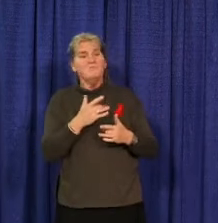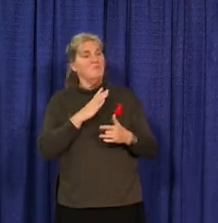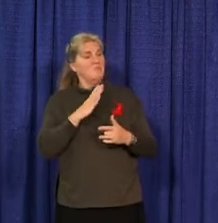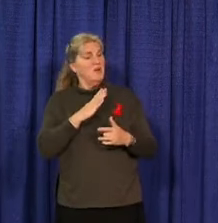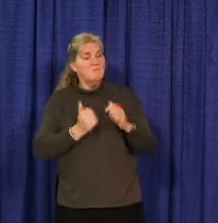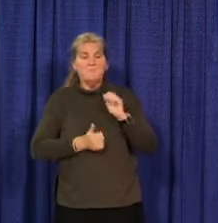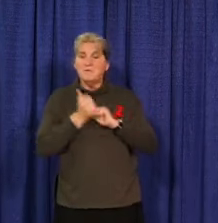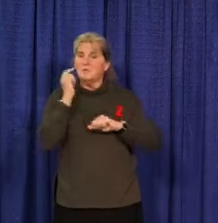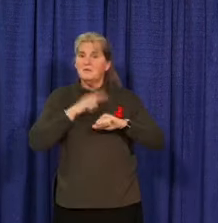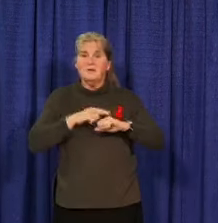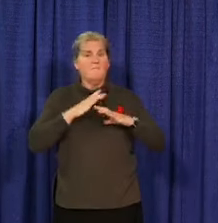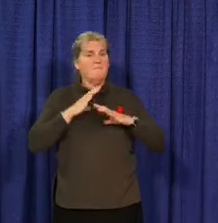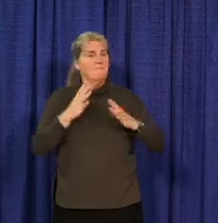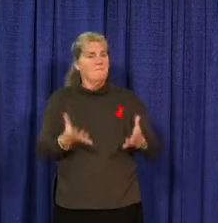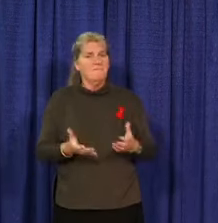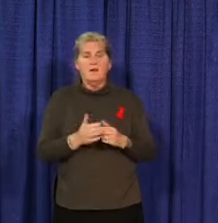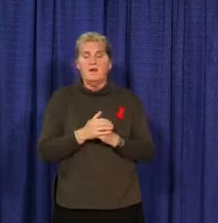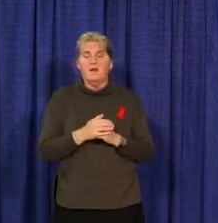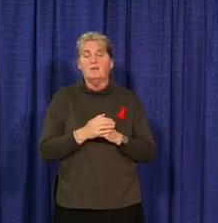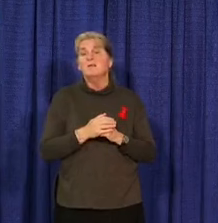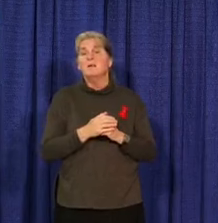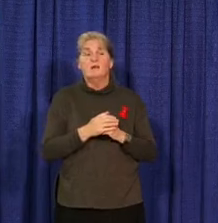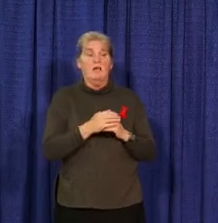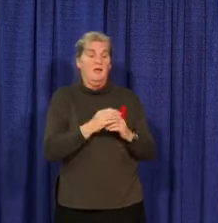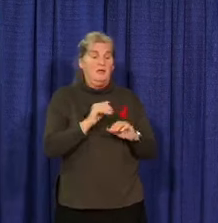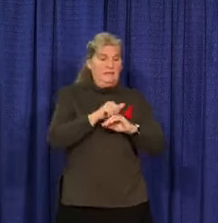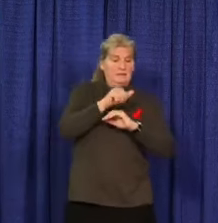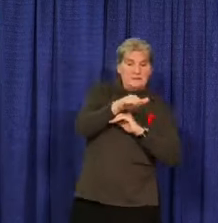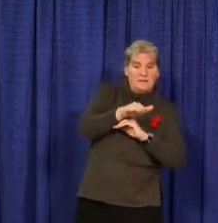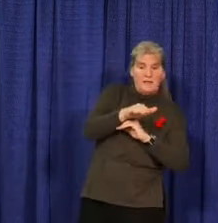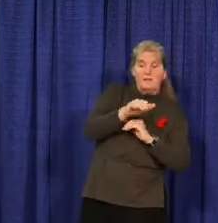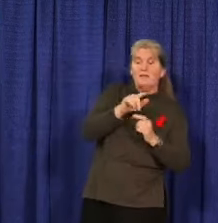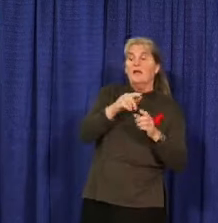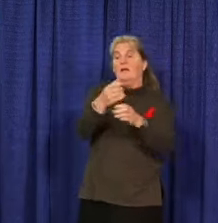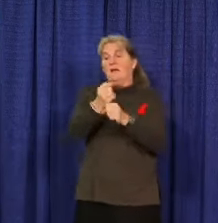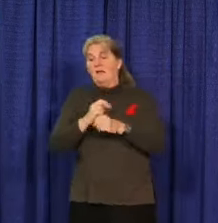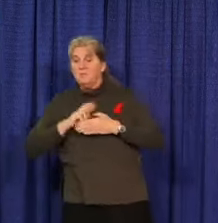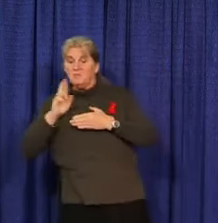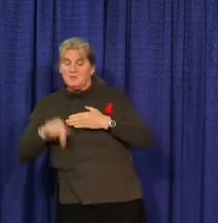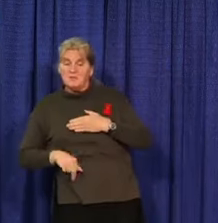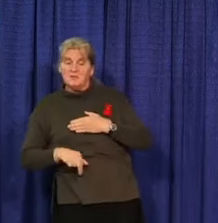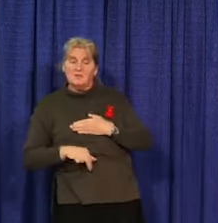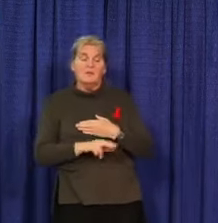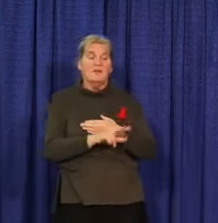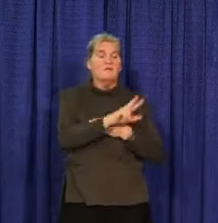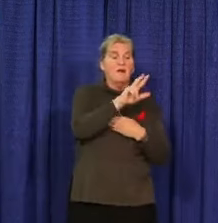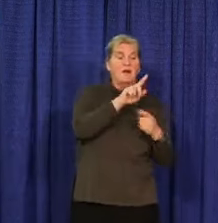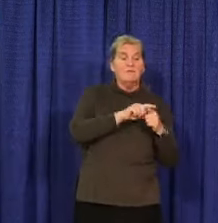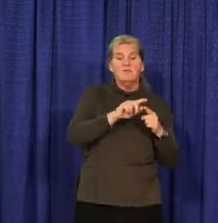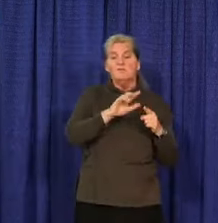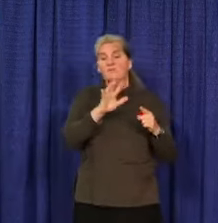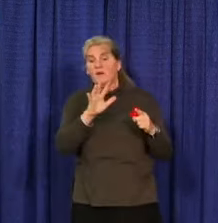confident that for the vast majority of cases, our turnaround time of the three to five days from a swab collection